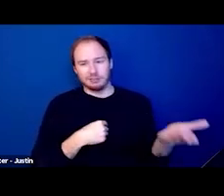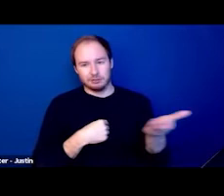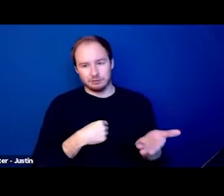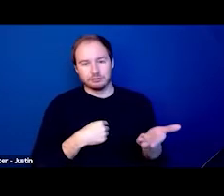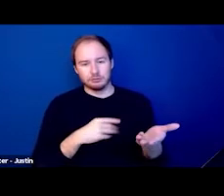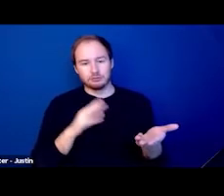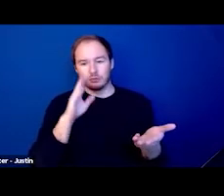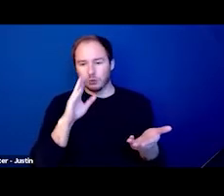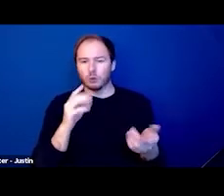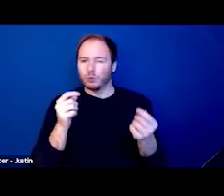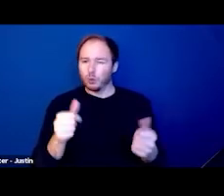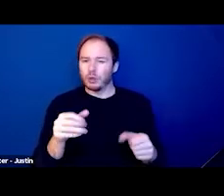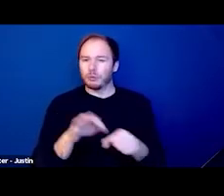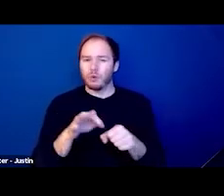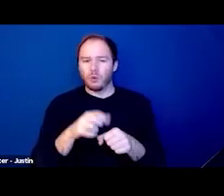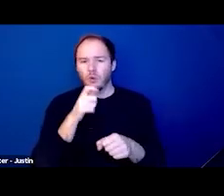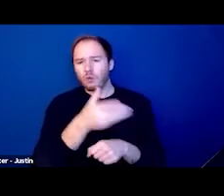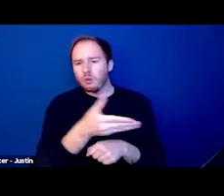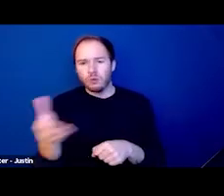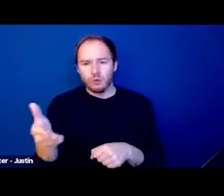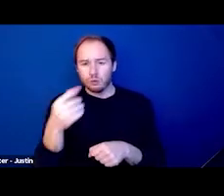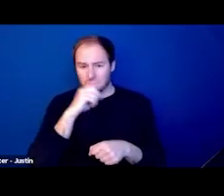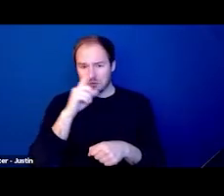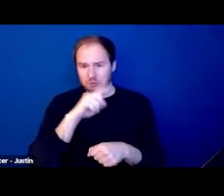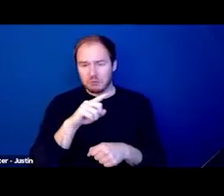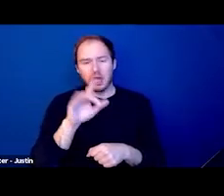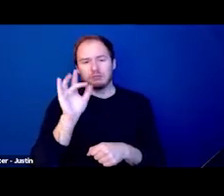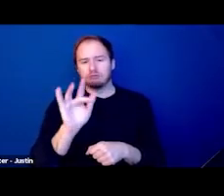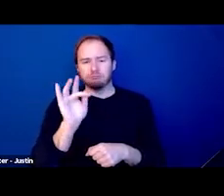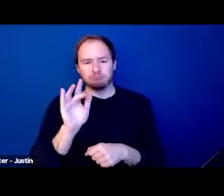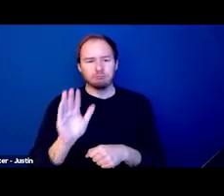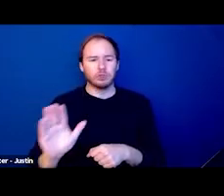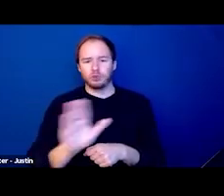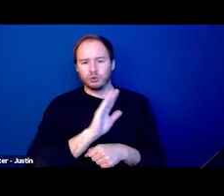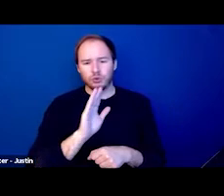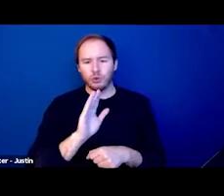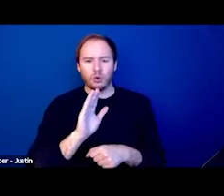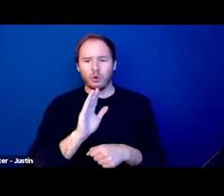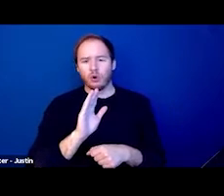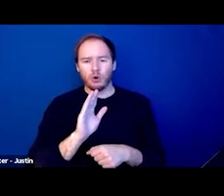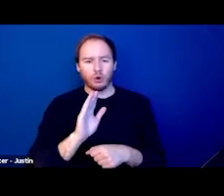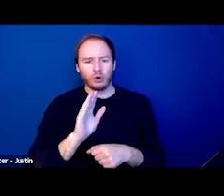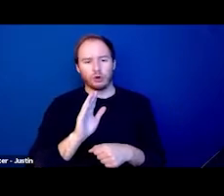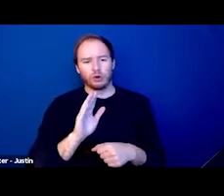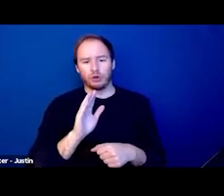but we really wanna know who's joining us. Please select which best describes the focus of your work.